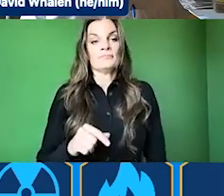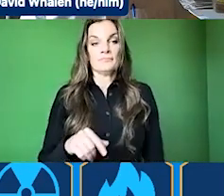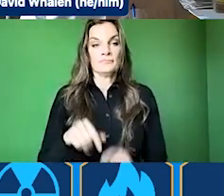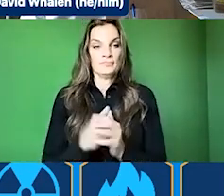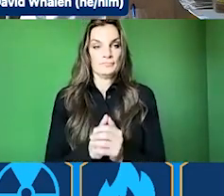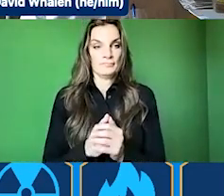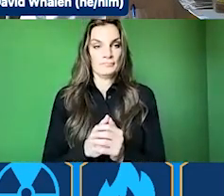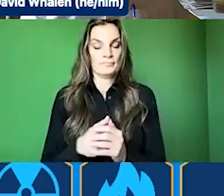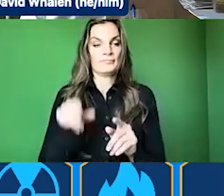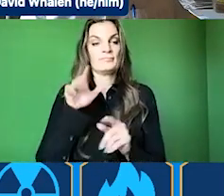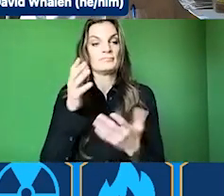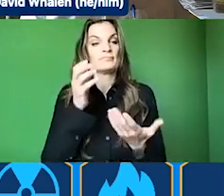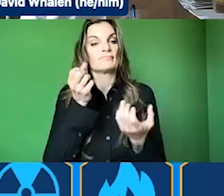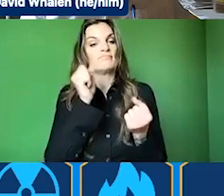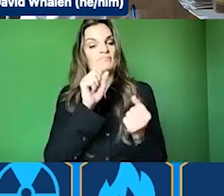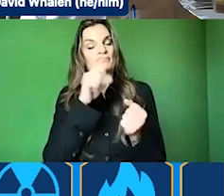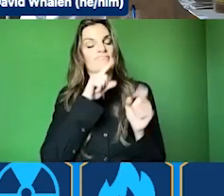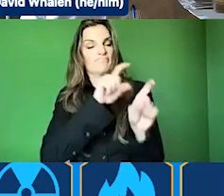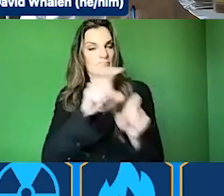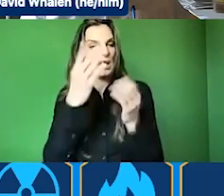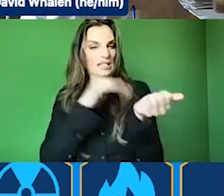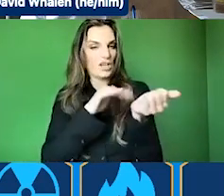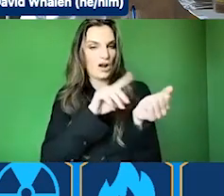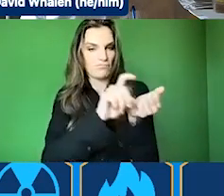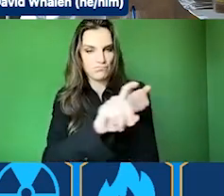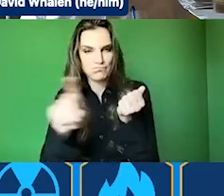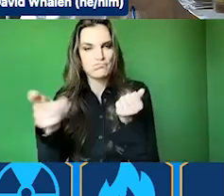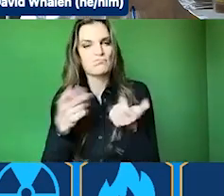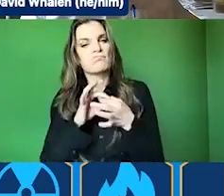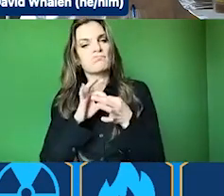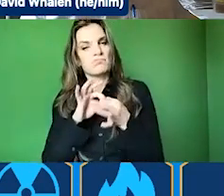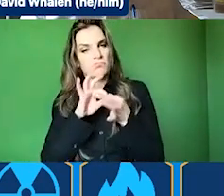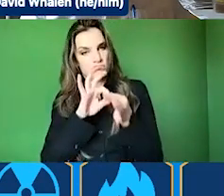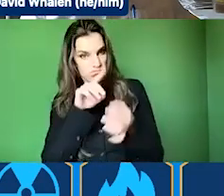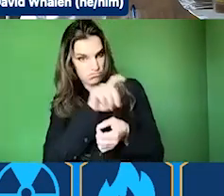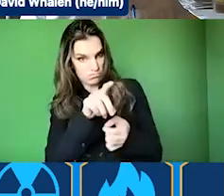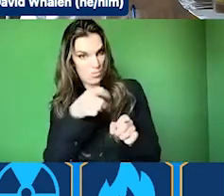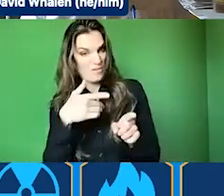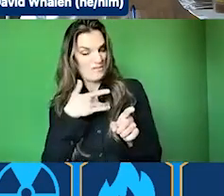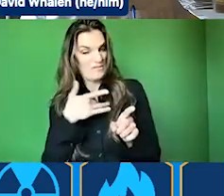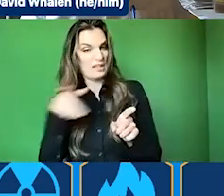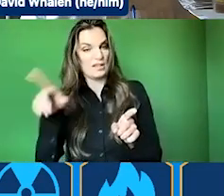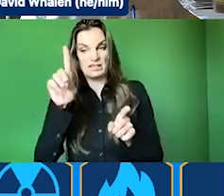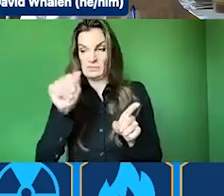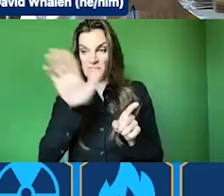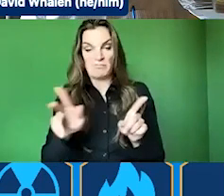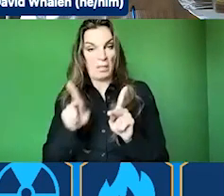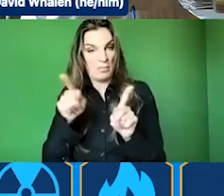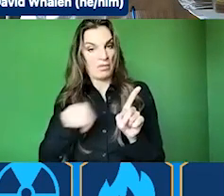people. 40. 7 of participating physicians reported a high degree of competence providing